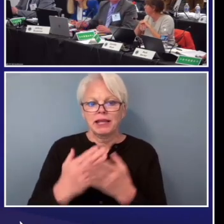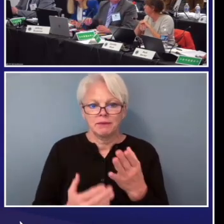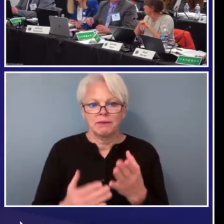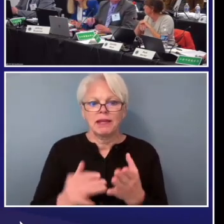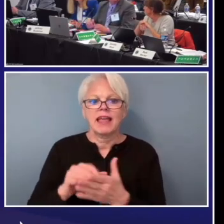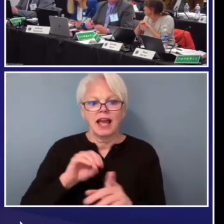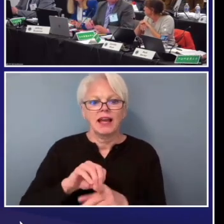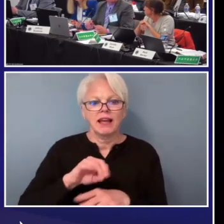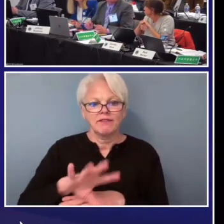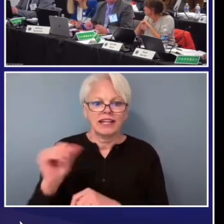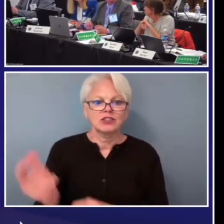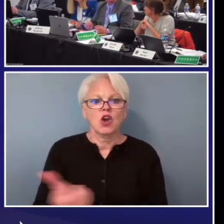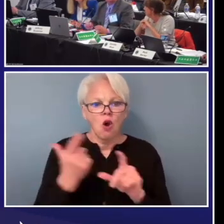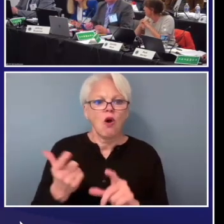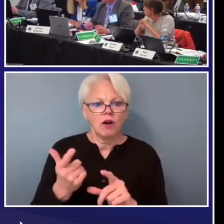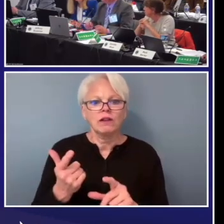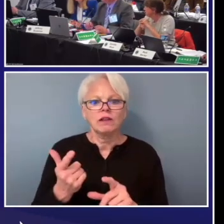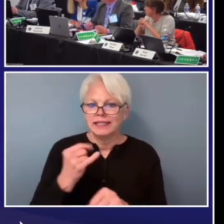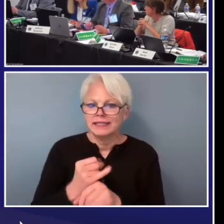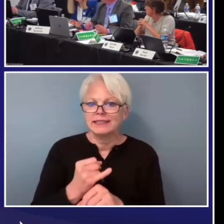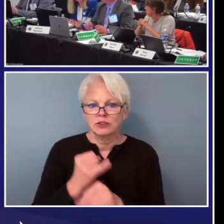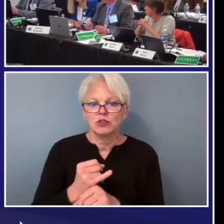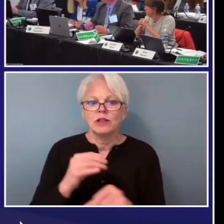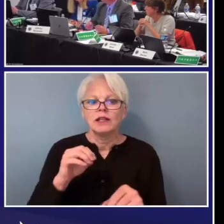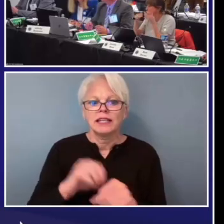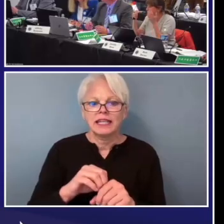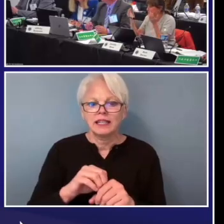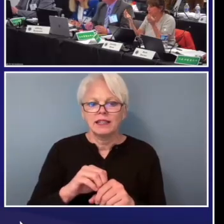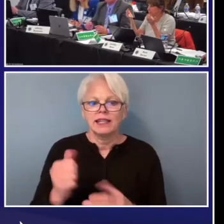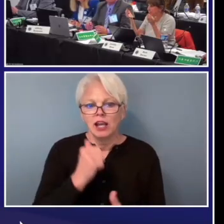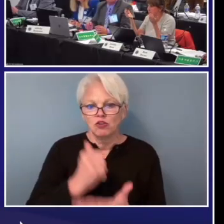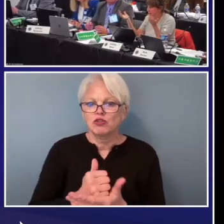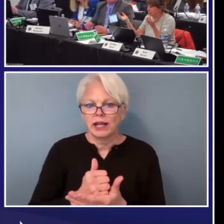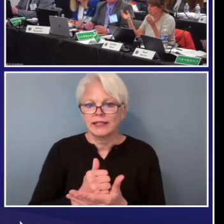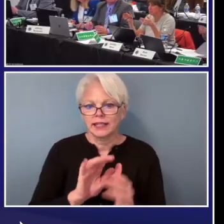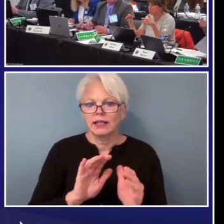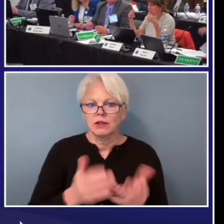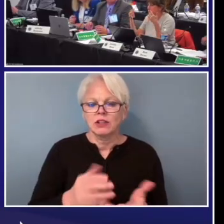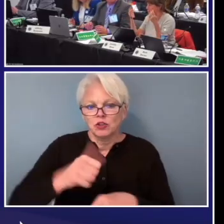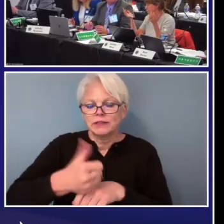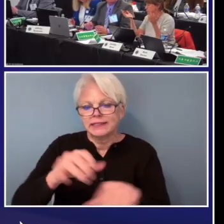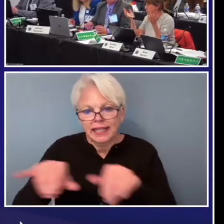all institutions, in the accrediting body. I mean, you're setting the standards, you're setting and maybe it's